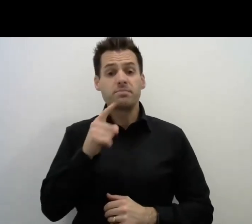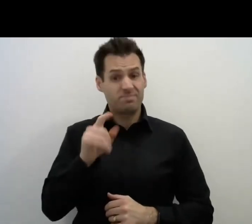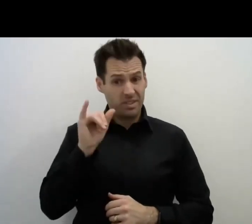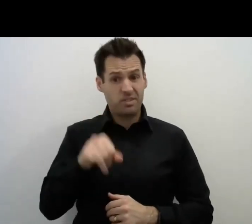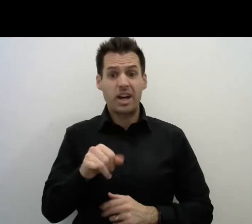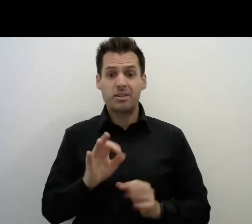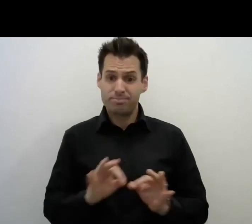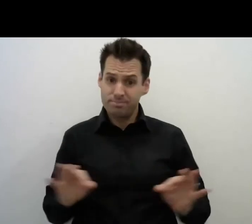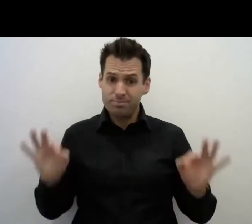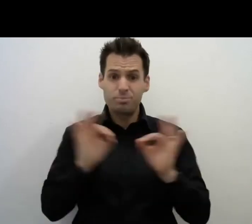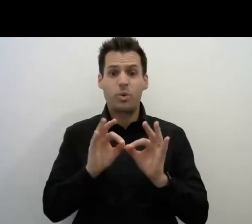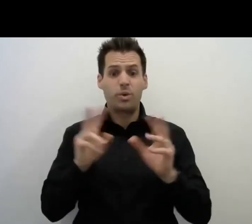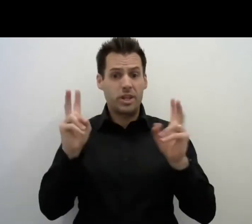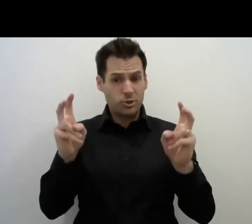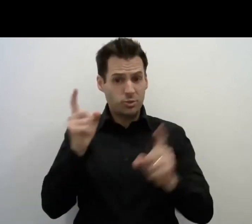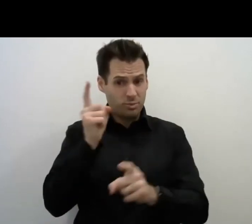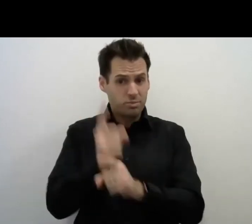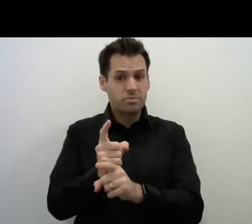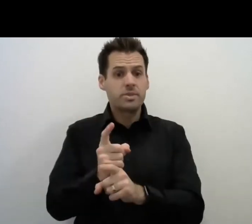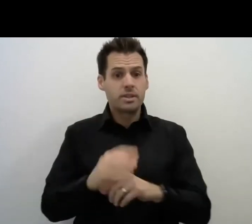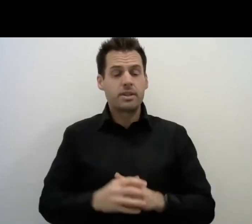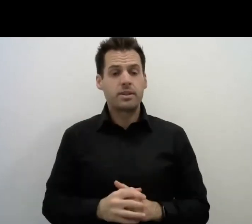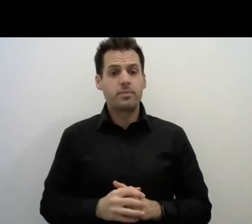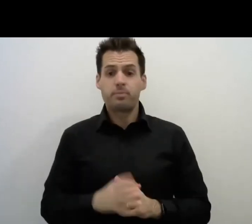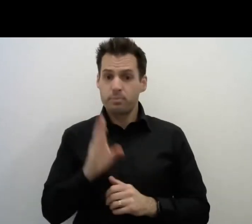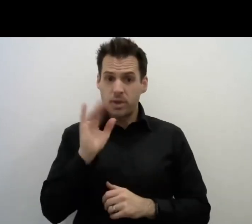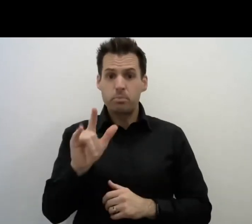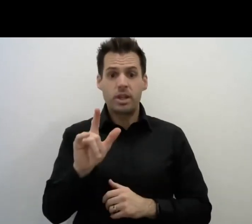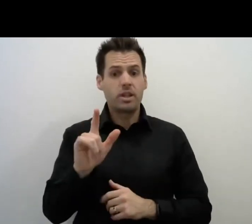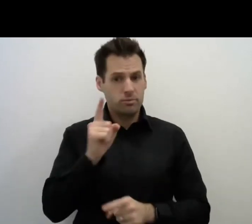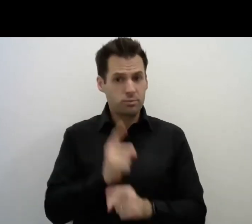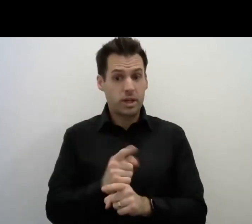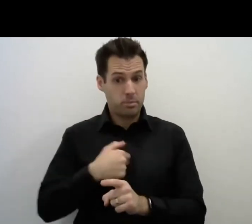i think bill because yes of course i've i've been a guide dog user for 40 years